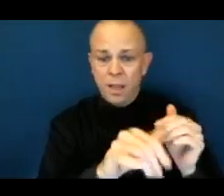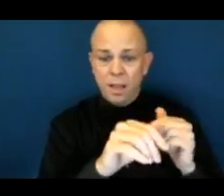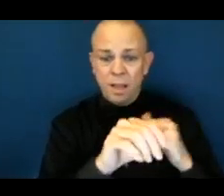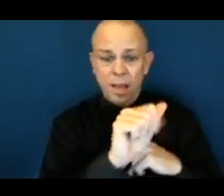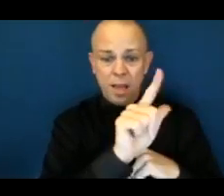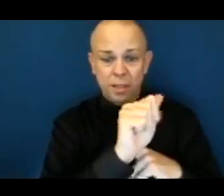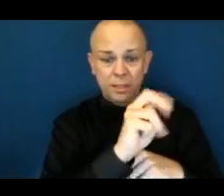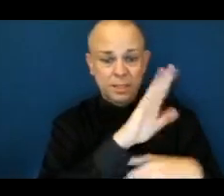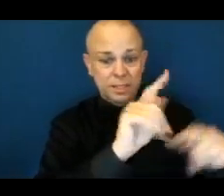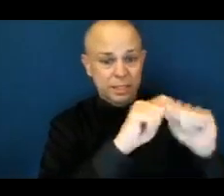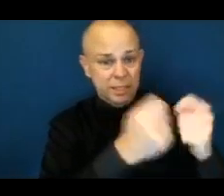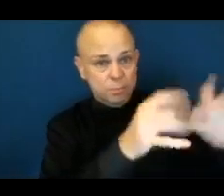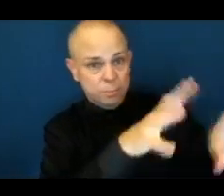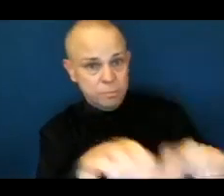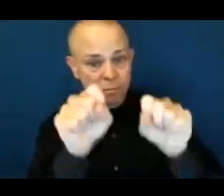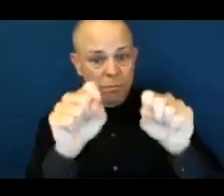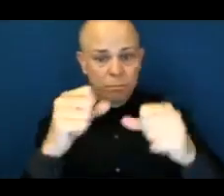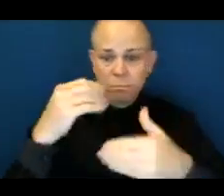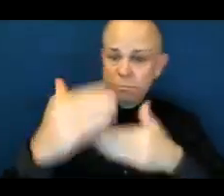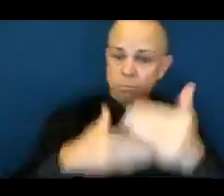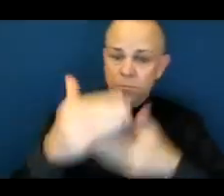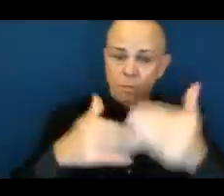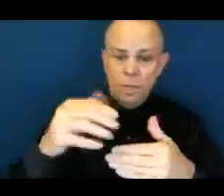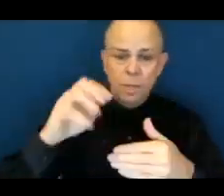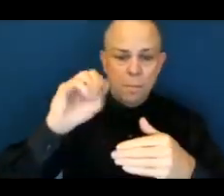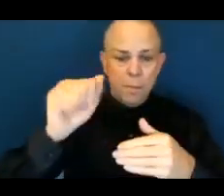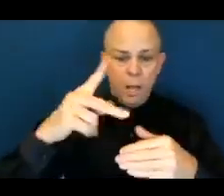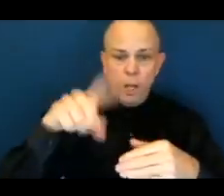didn't look like this and the air wasn't as clear as it is